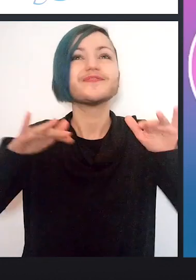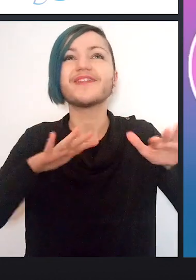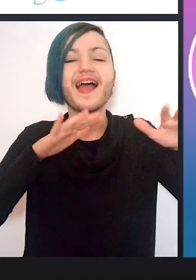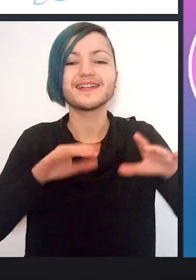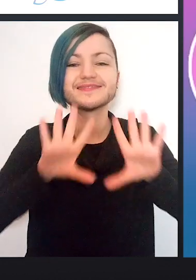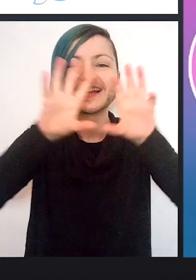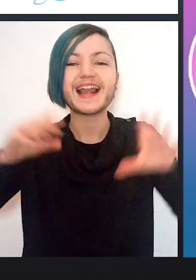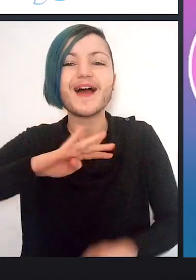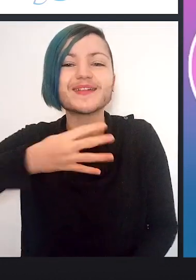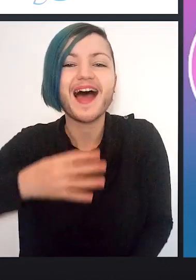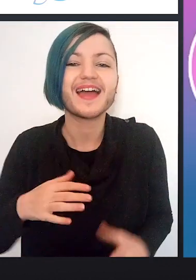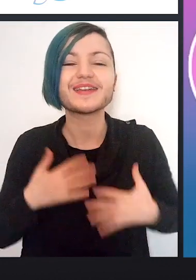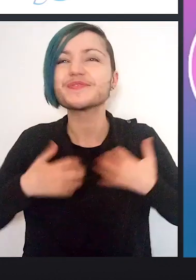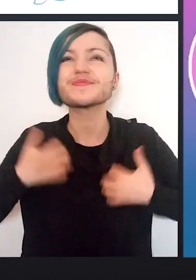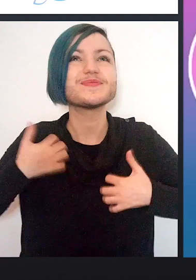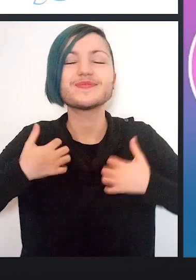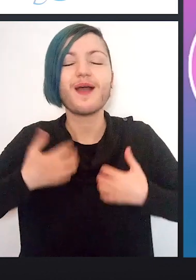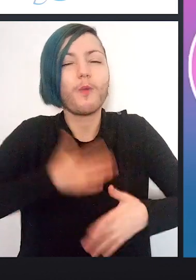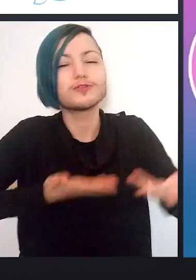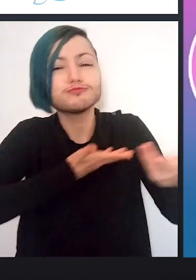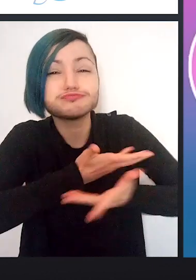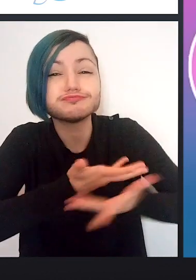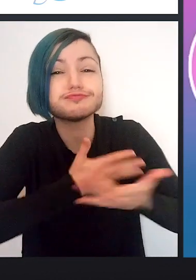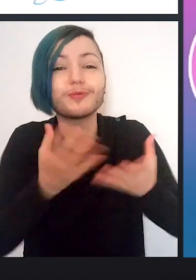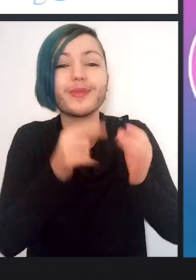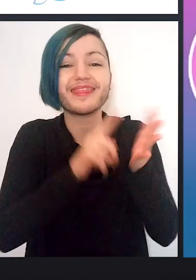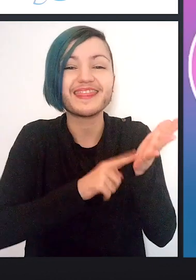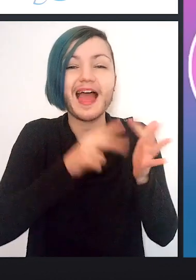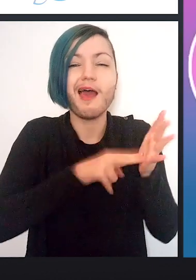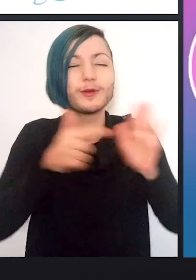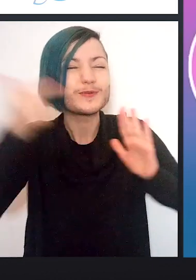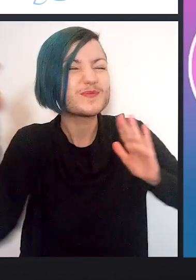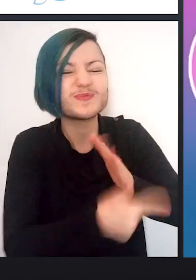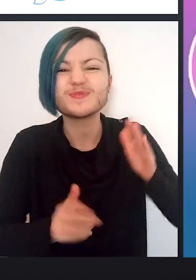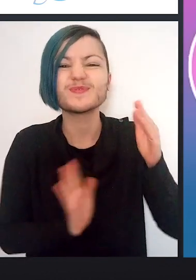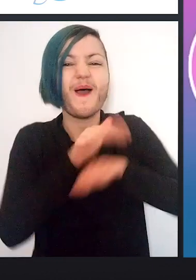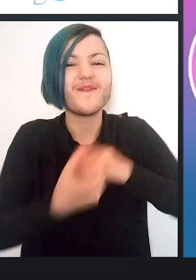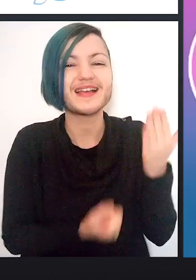I couldn't wait to talk to Helen in great detail about what happened.